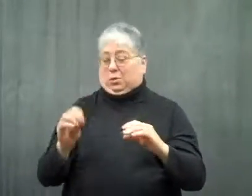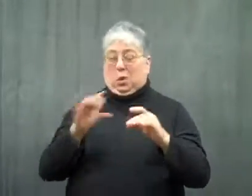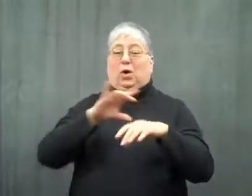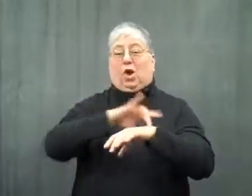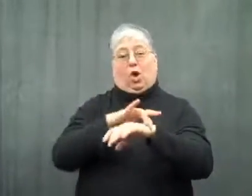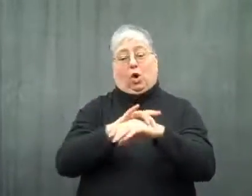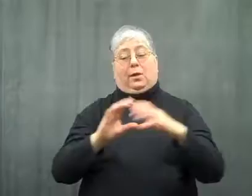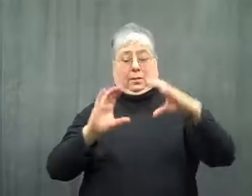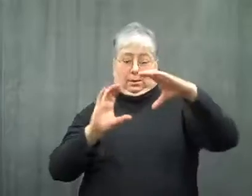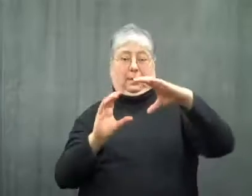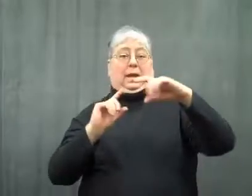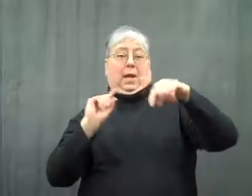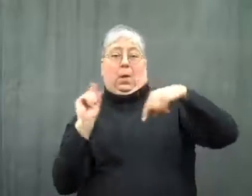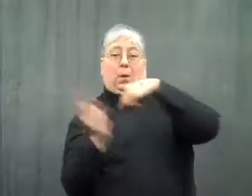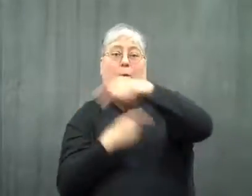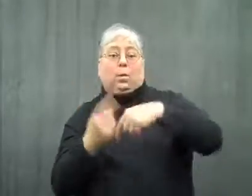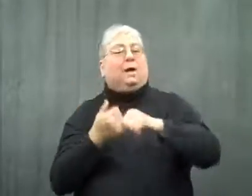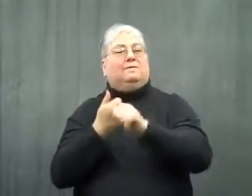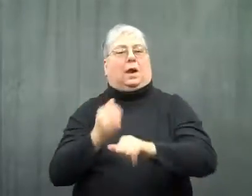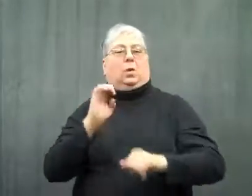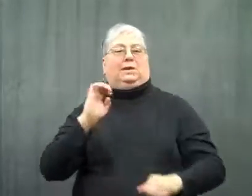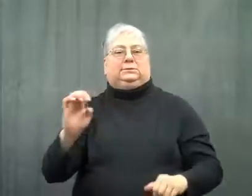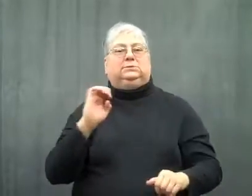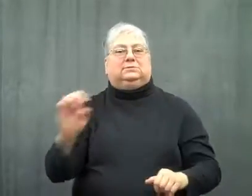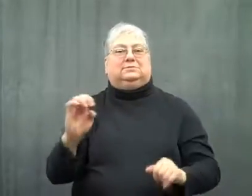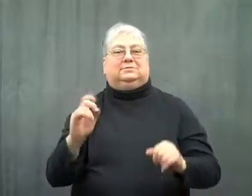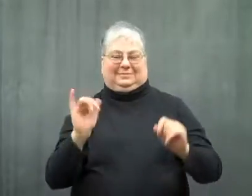The earth rotates toward the east.